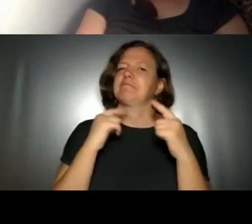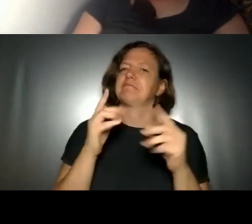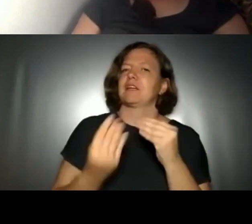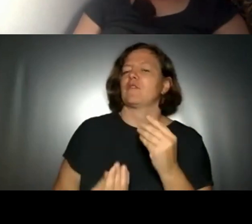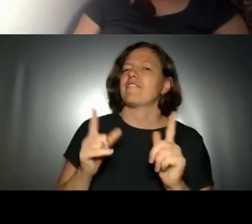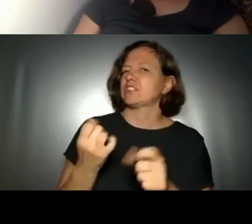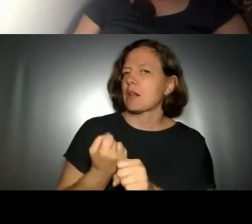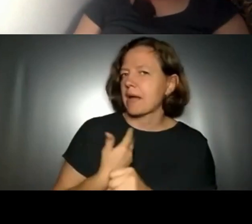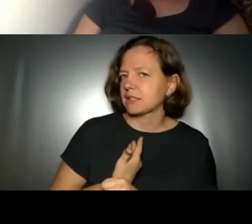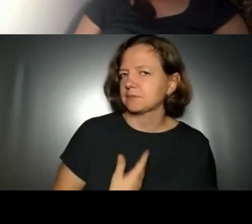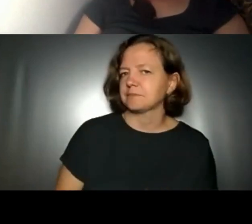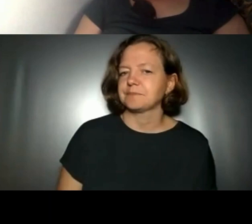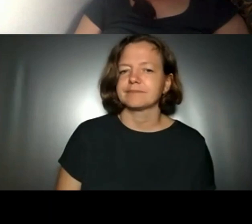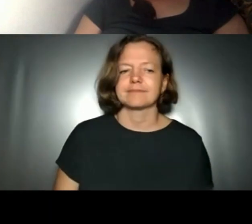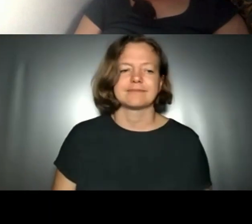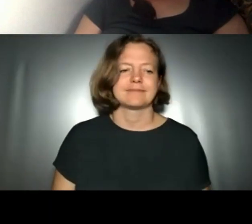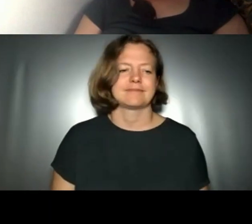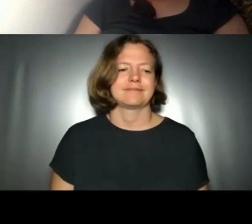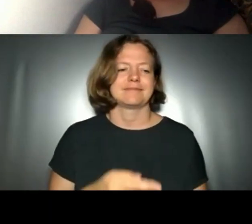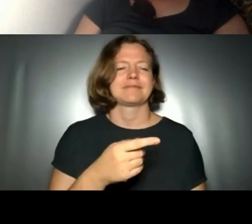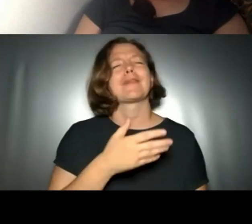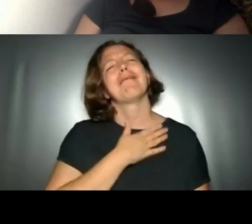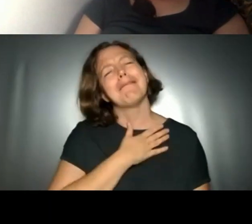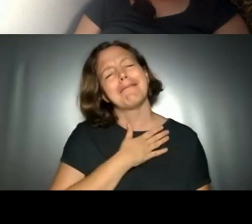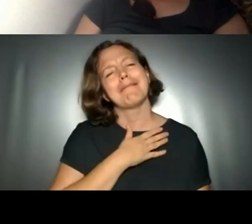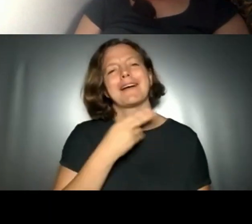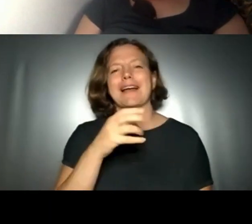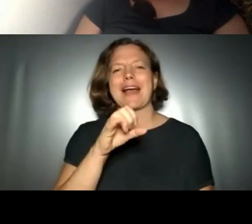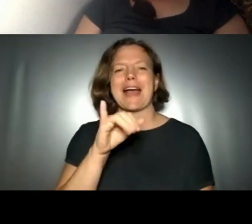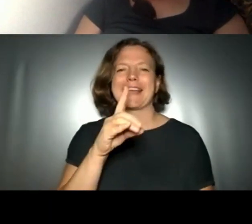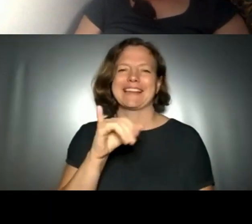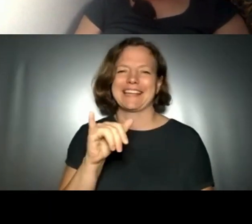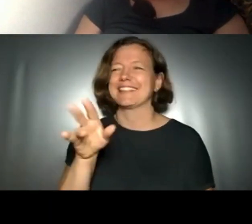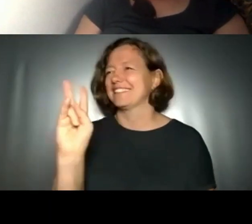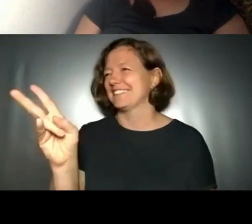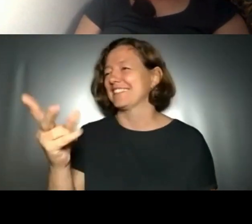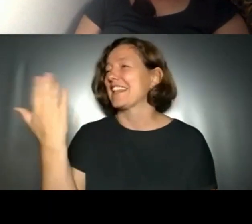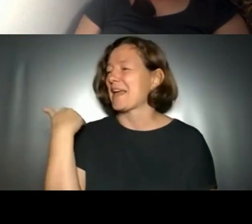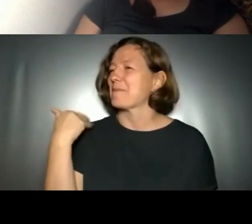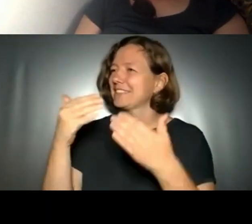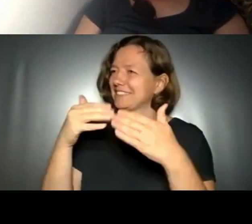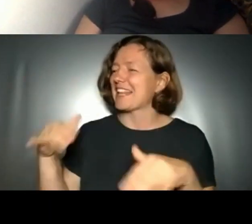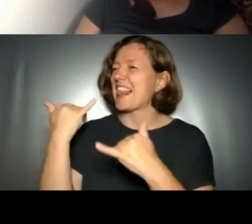Nina Mühlemann: Aw, Heidi. So, Heidi was actually one of the performers we found through the call in our last show.